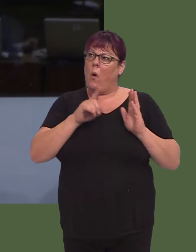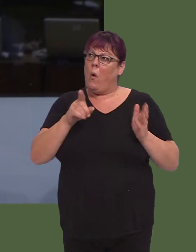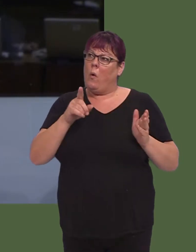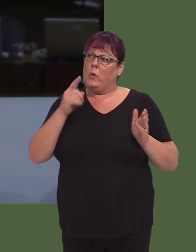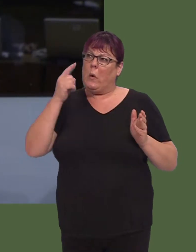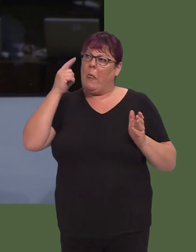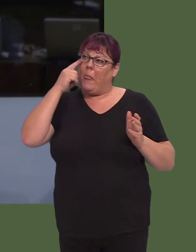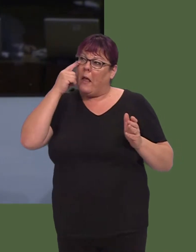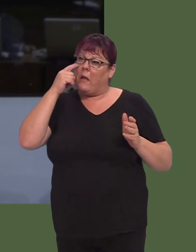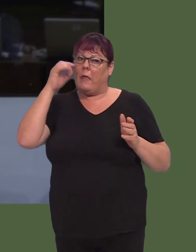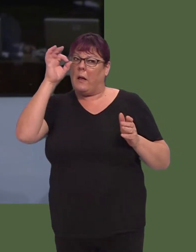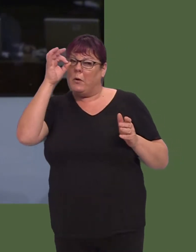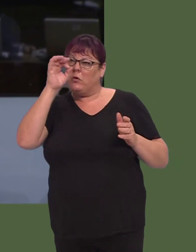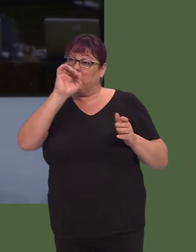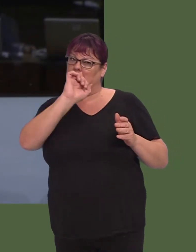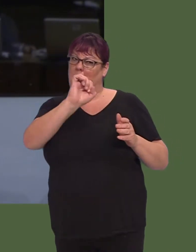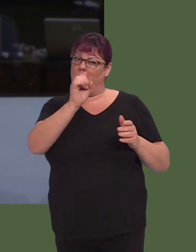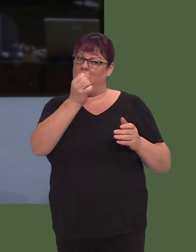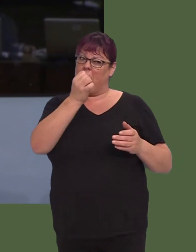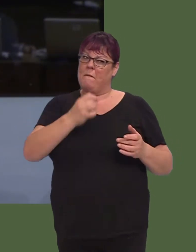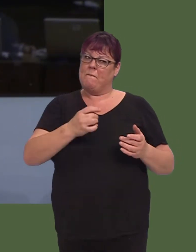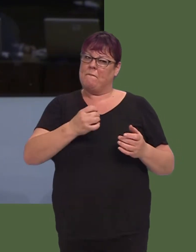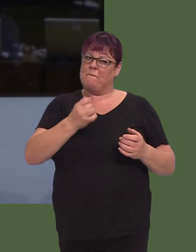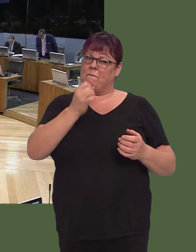is wrong in making the assessment that she has on this?